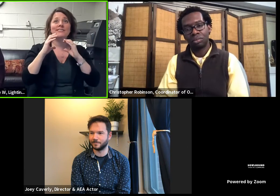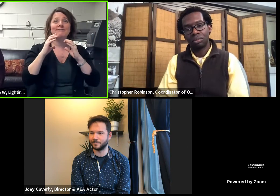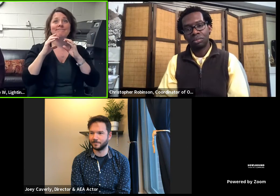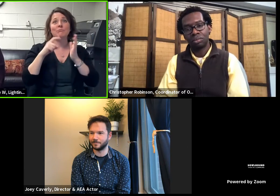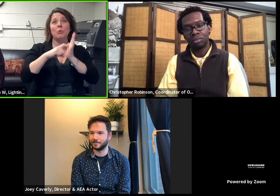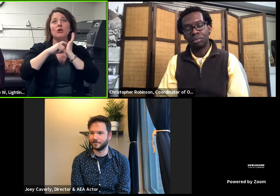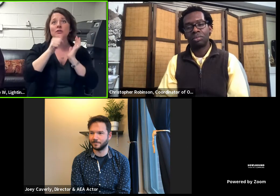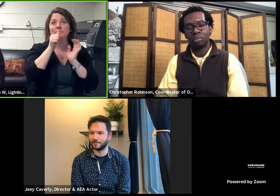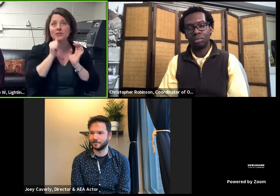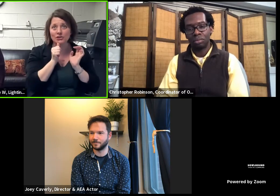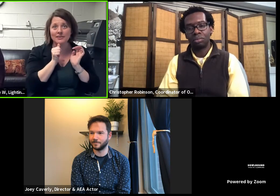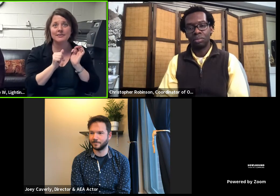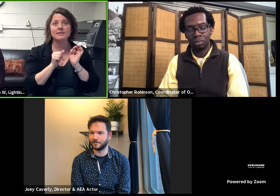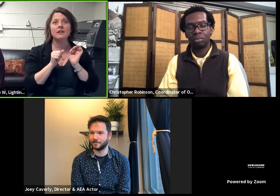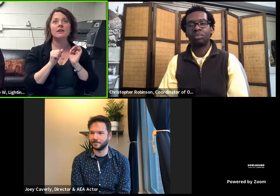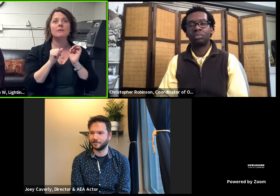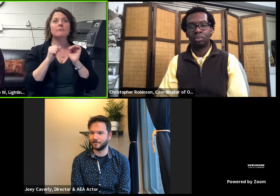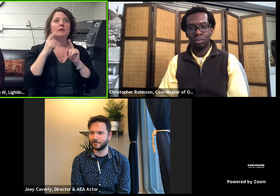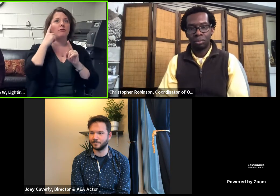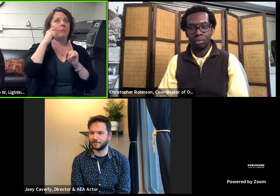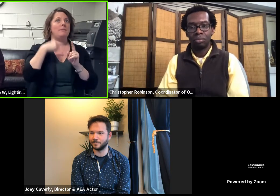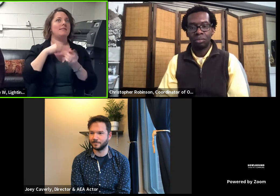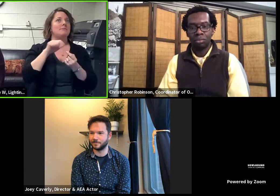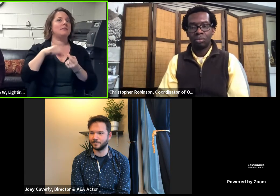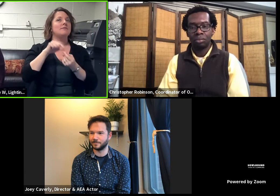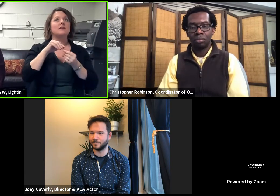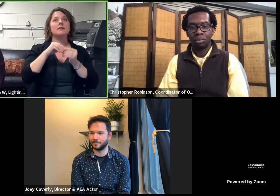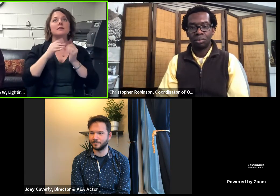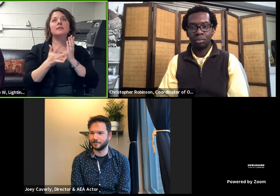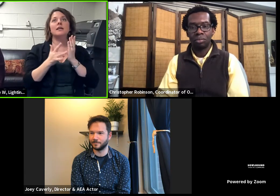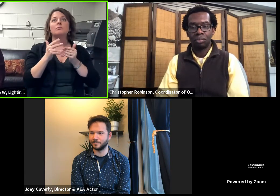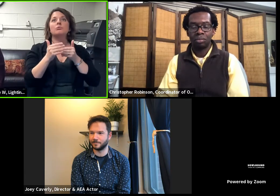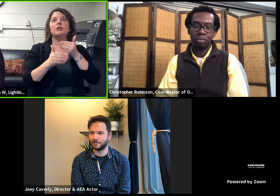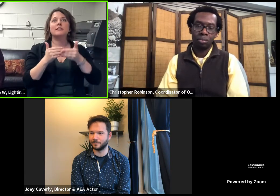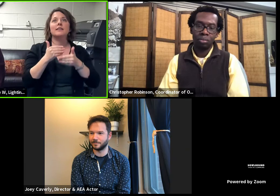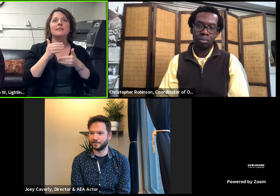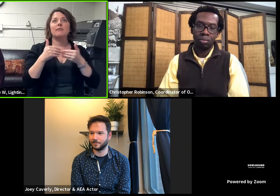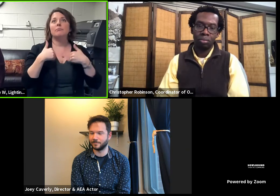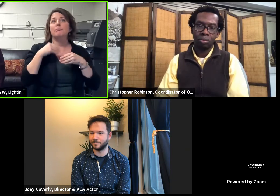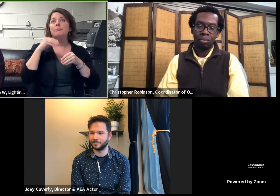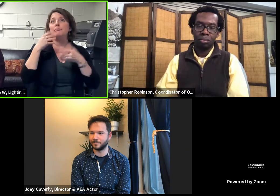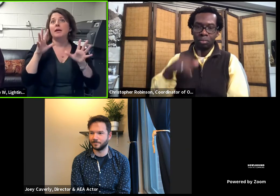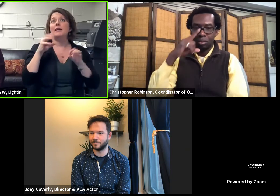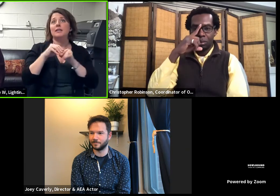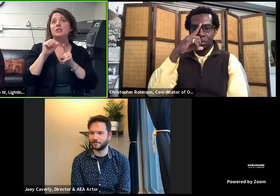It's communication requires patience, and for me specifically, the tech process,